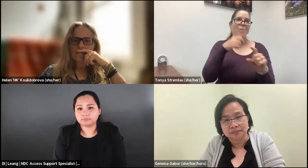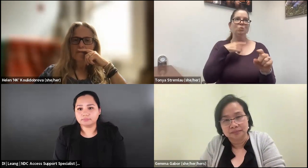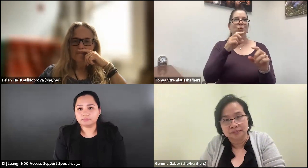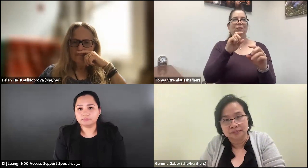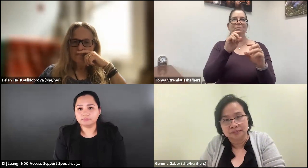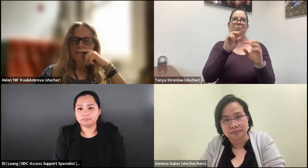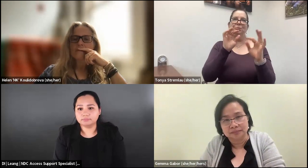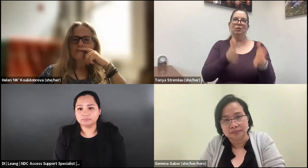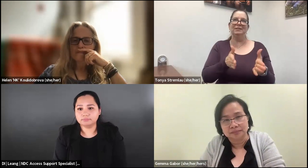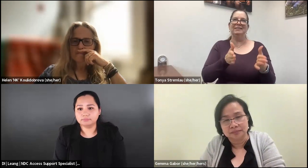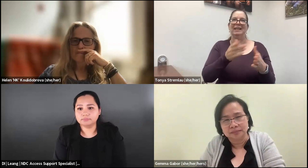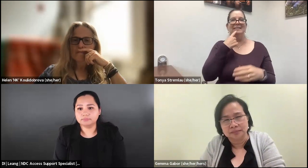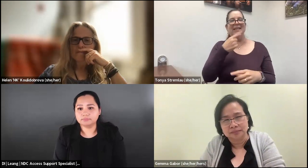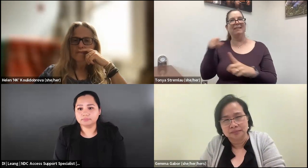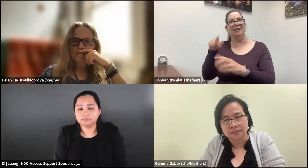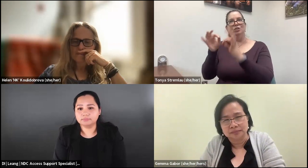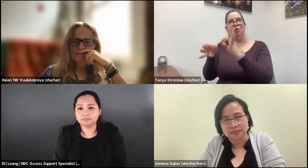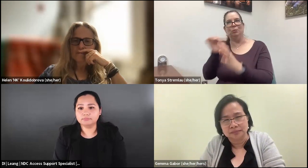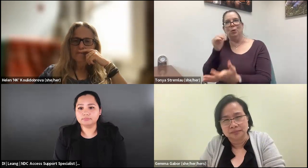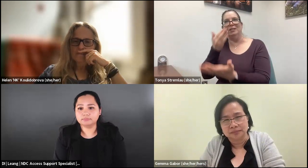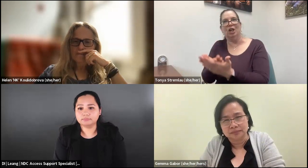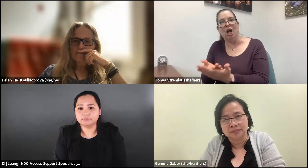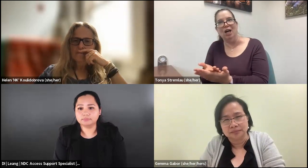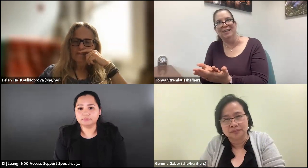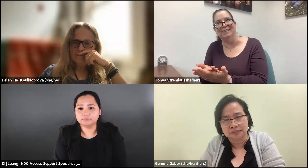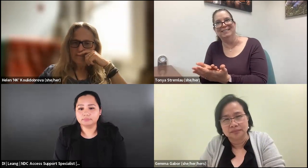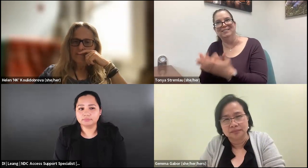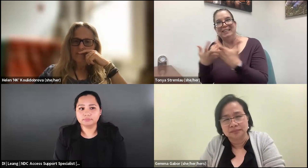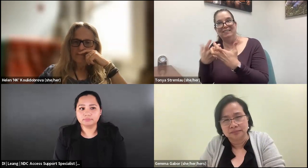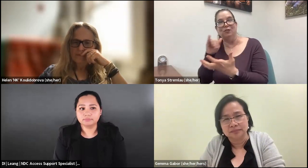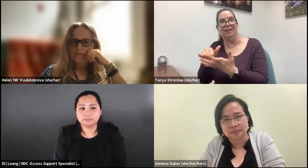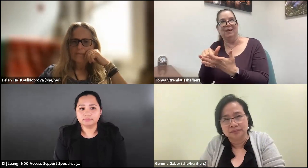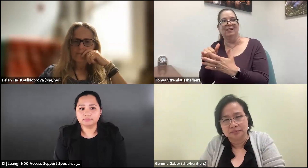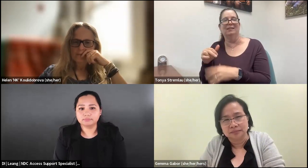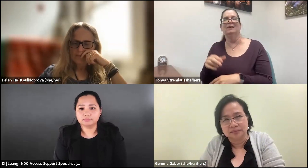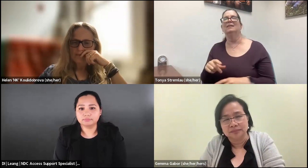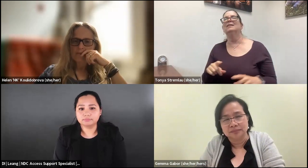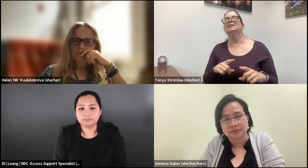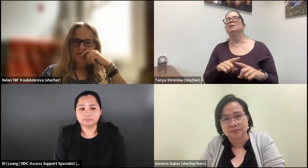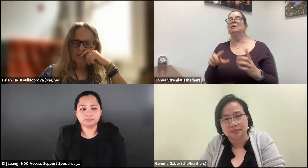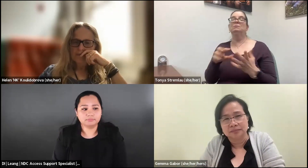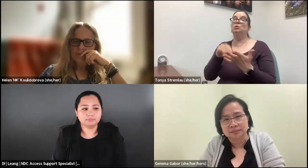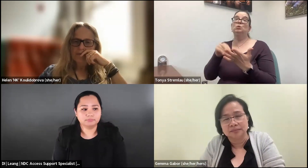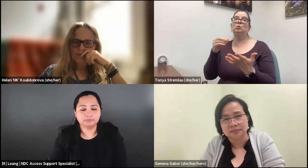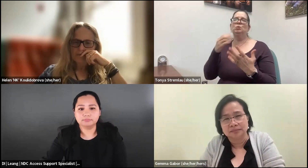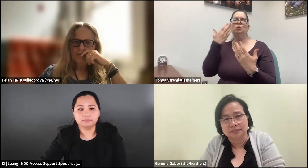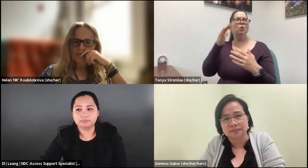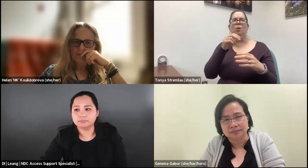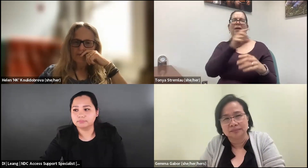learn along the way. I had to go to the person and say, hey, this interpreter wasn't good, wasn't a good fit for this class or for me.